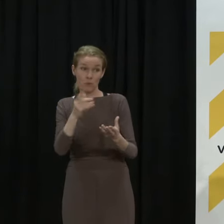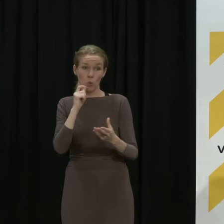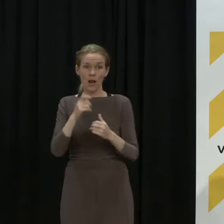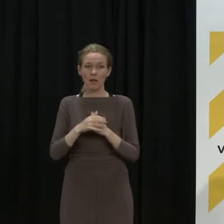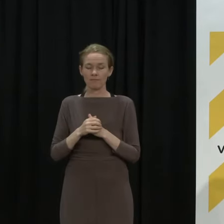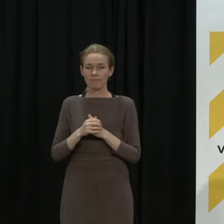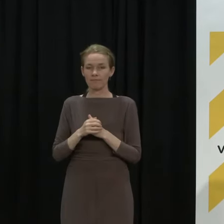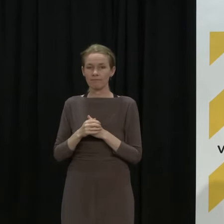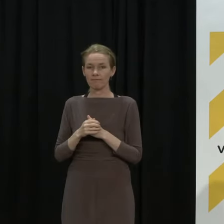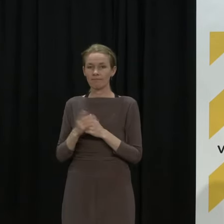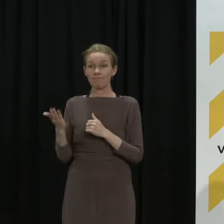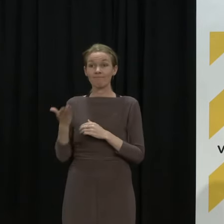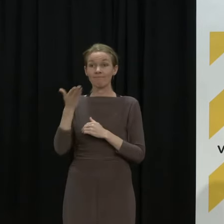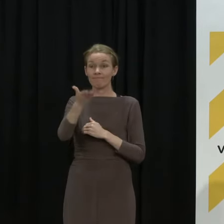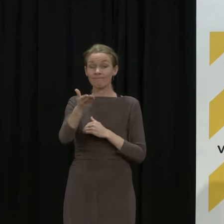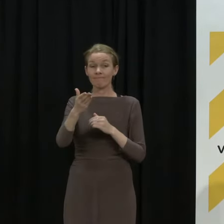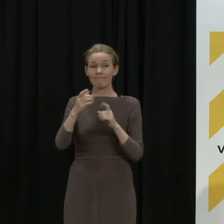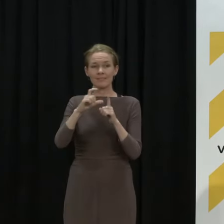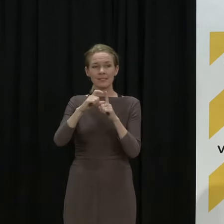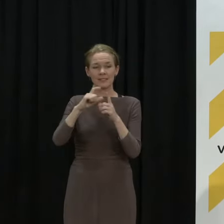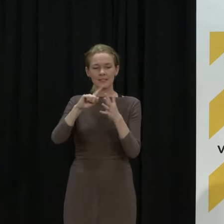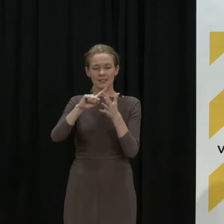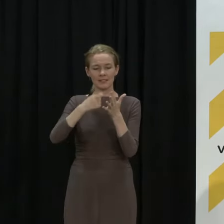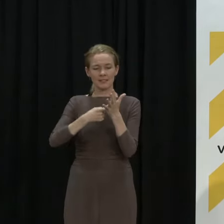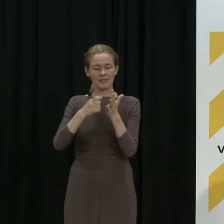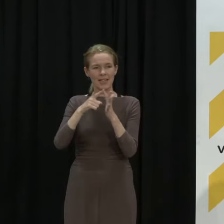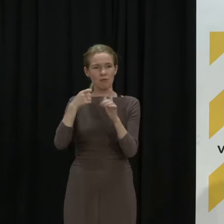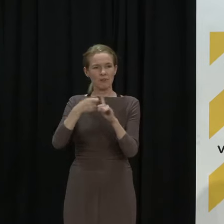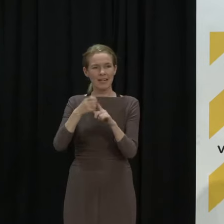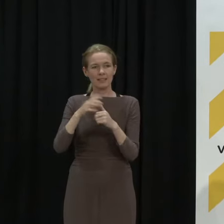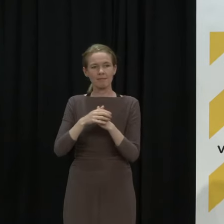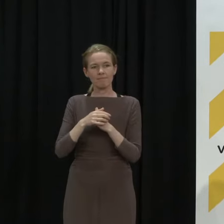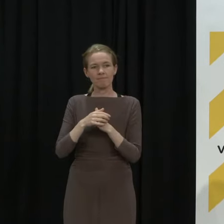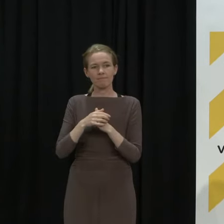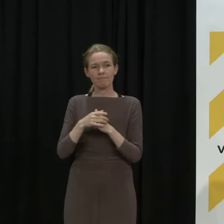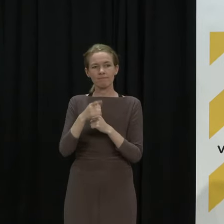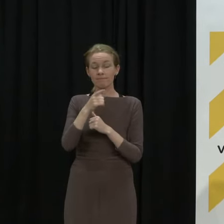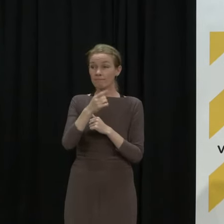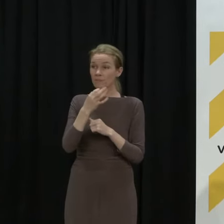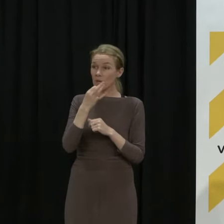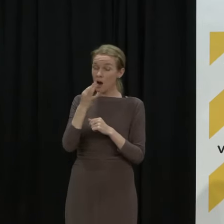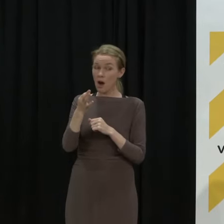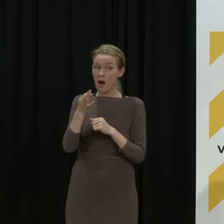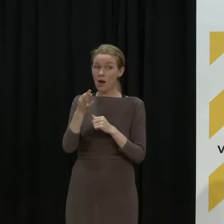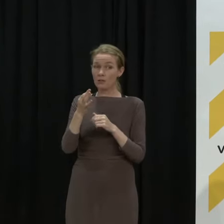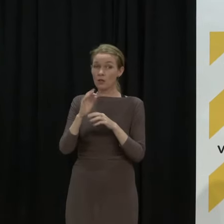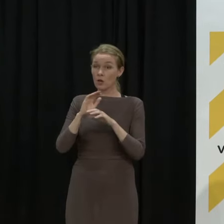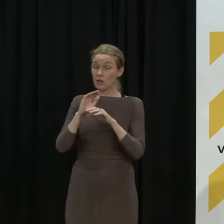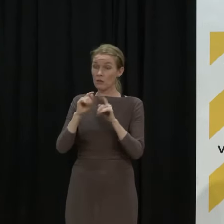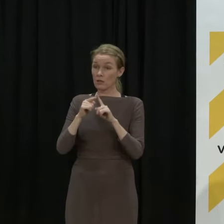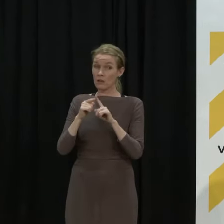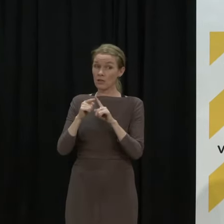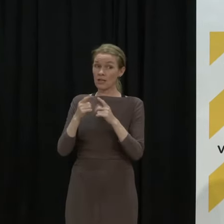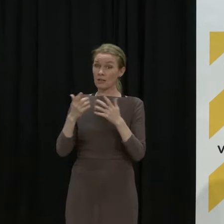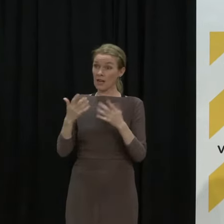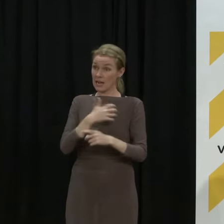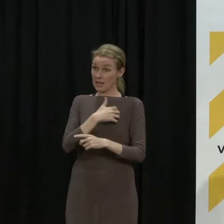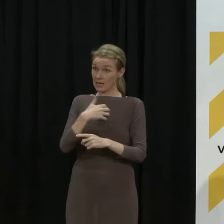chance for the feedback, I have asked for it to be looked at